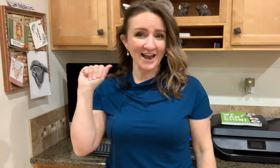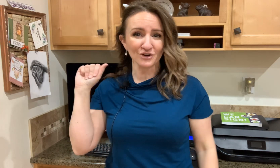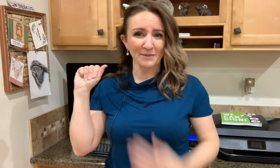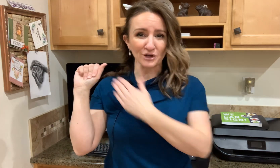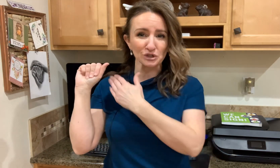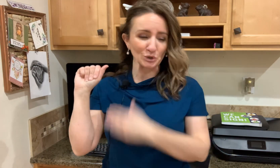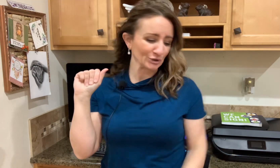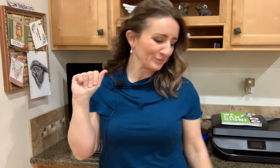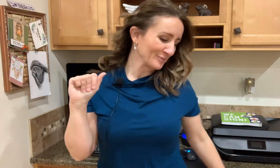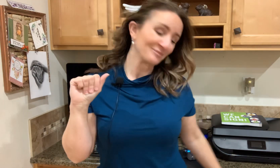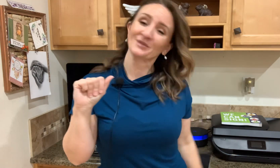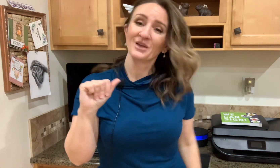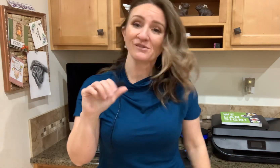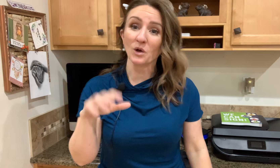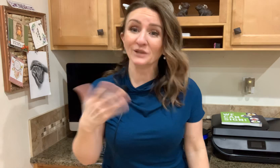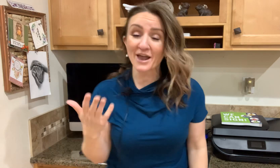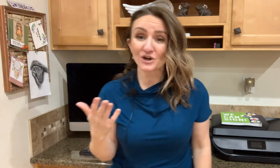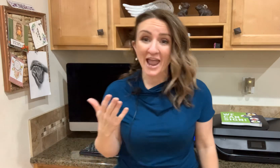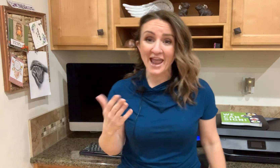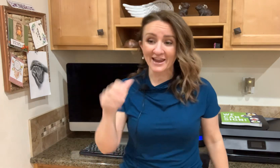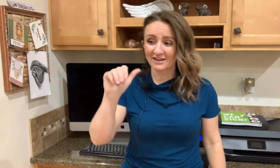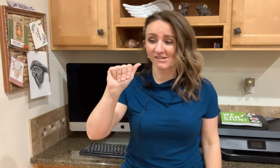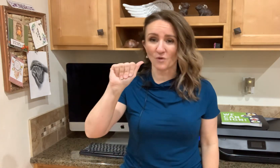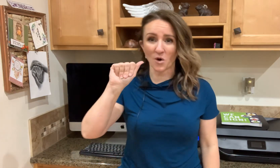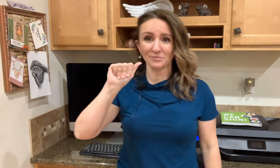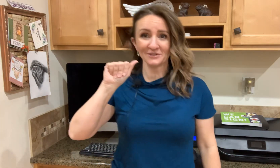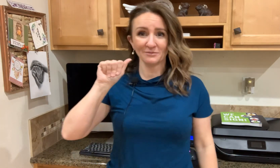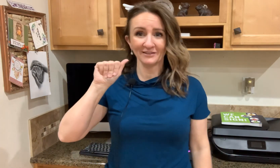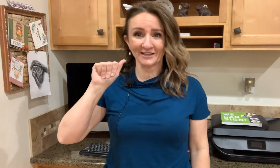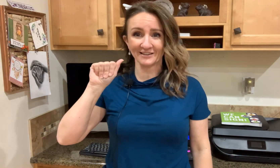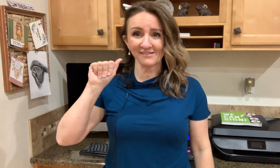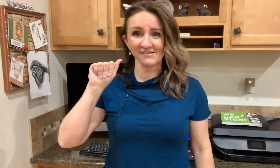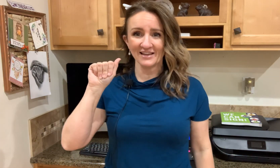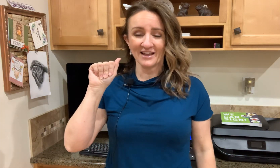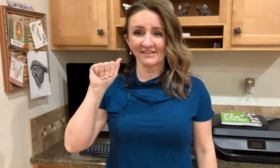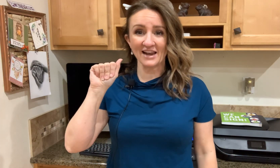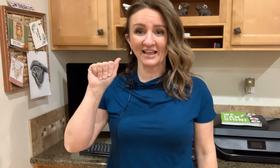about your shoulder level. So letter A is formed like this, it's kind of like a